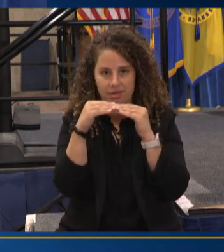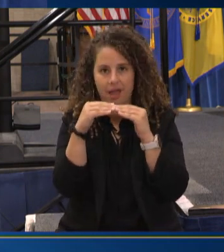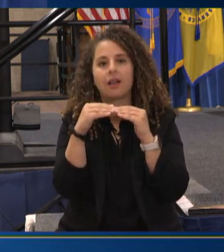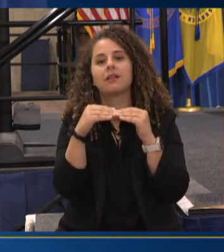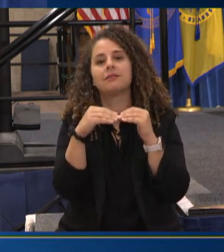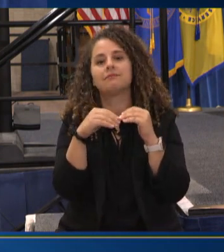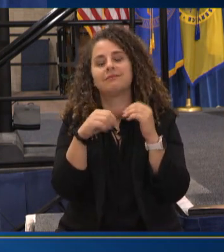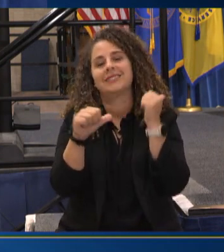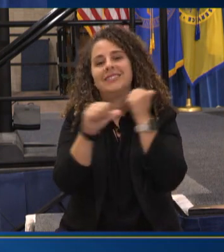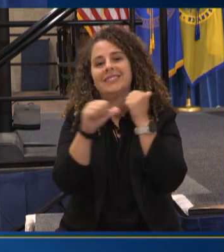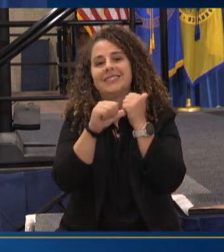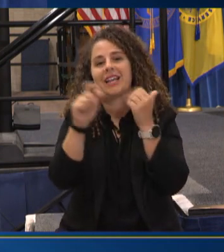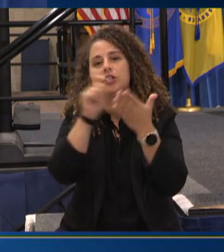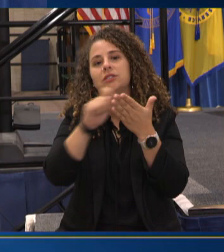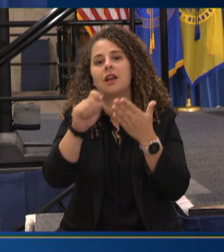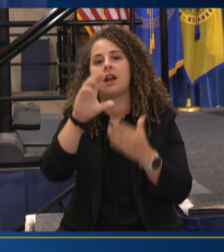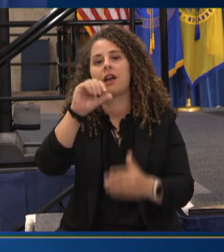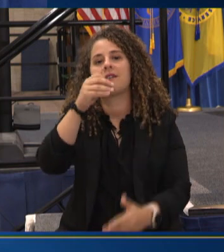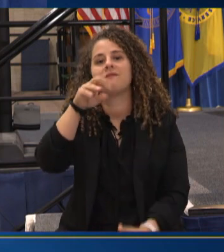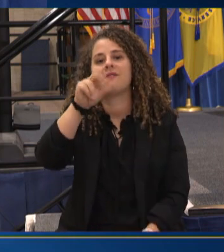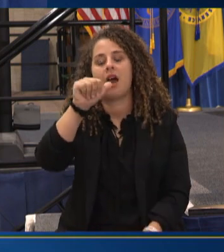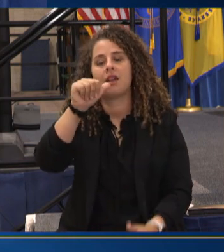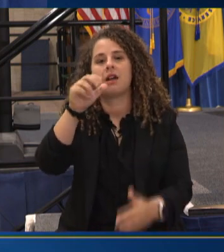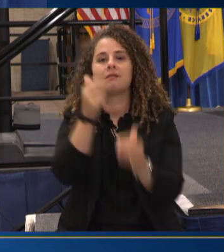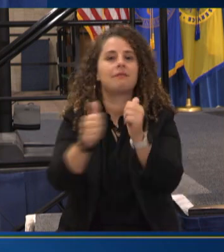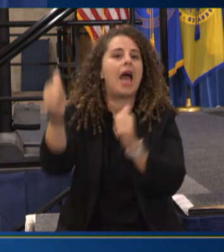assistant Secretary Contreras and Admiral Levine.